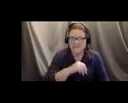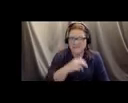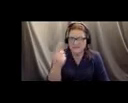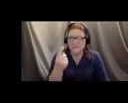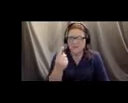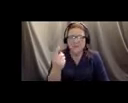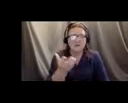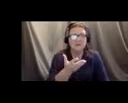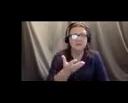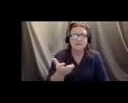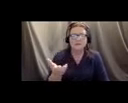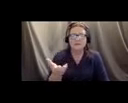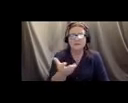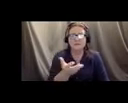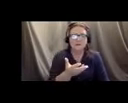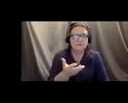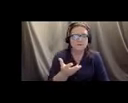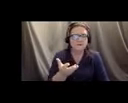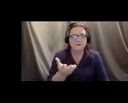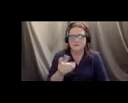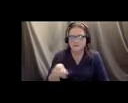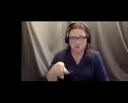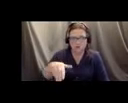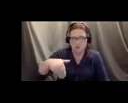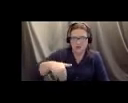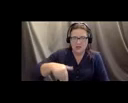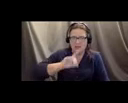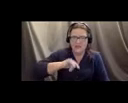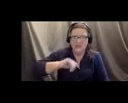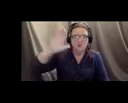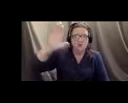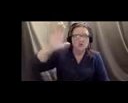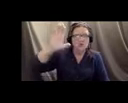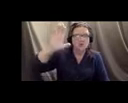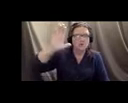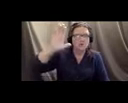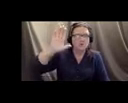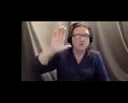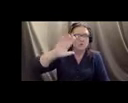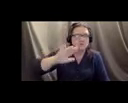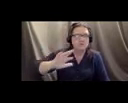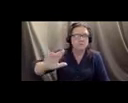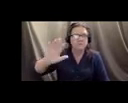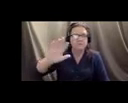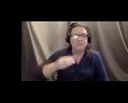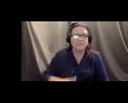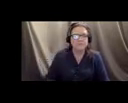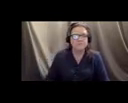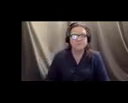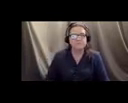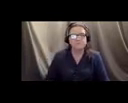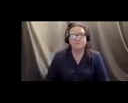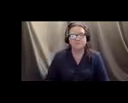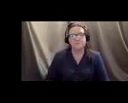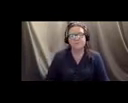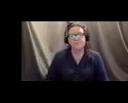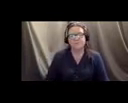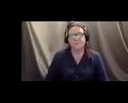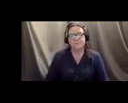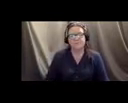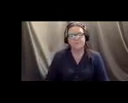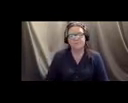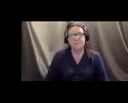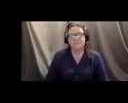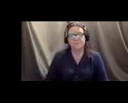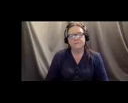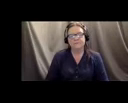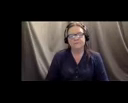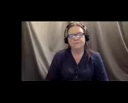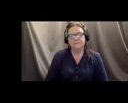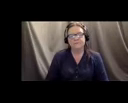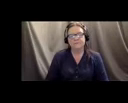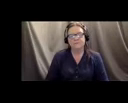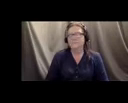Or has anyone not yet spoken?